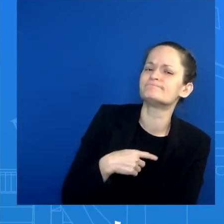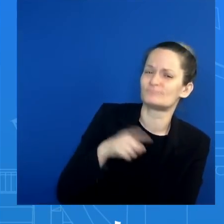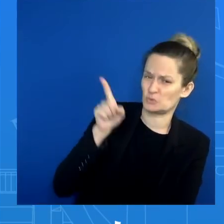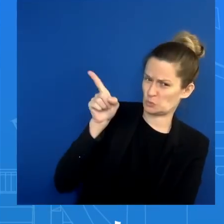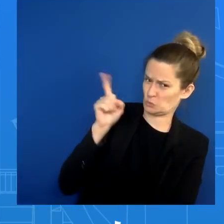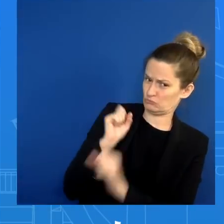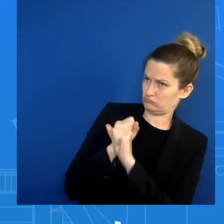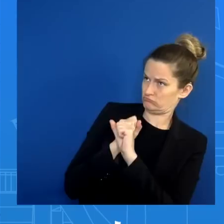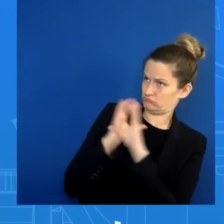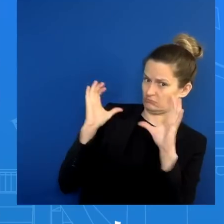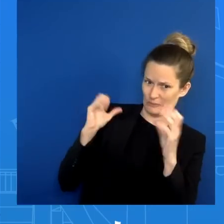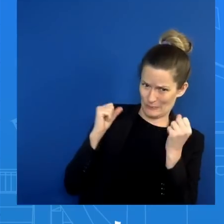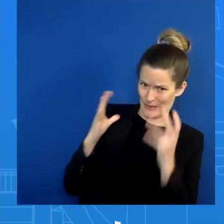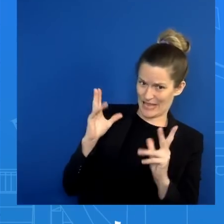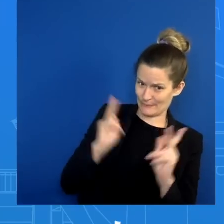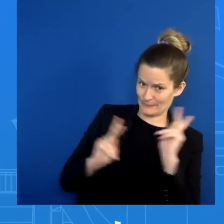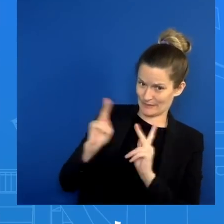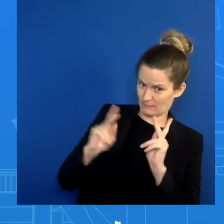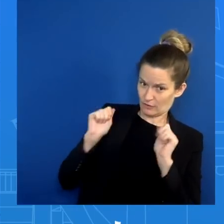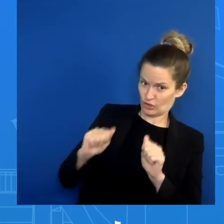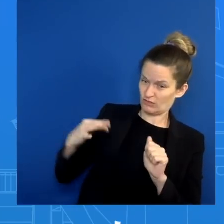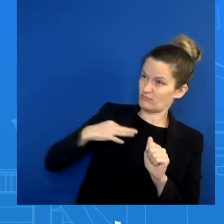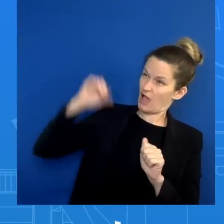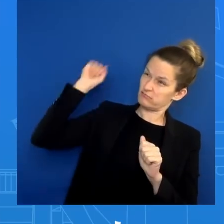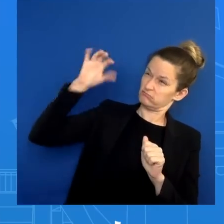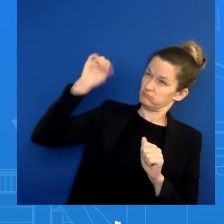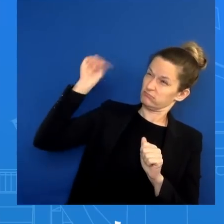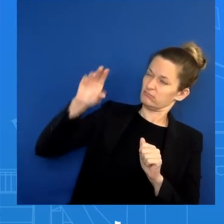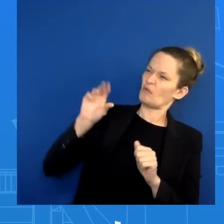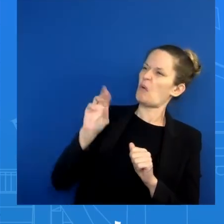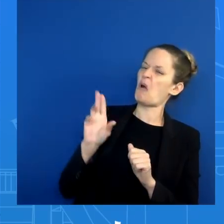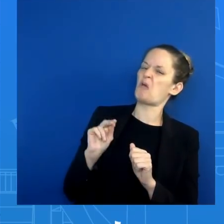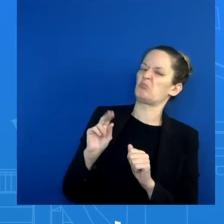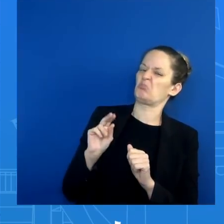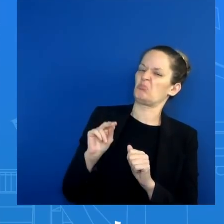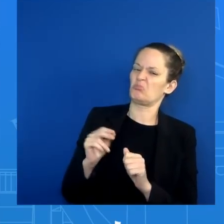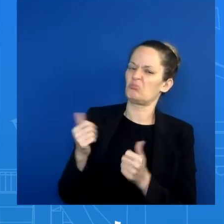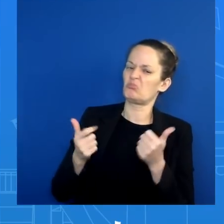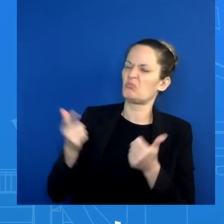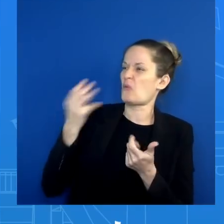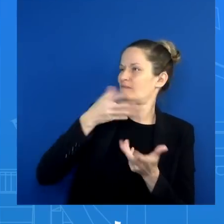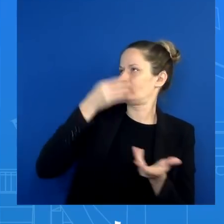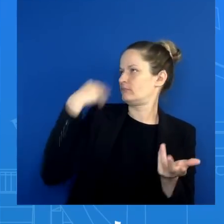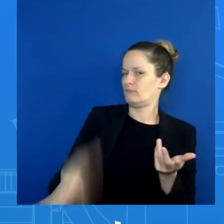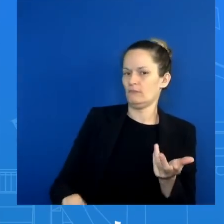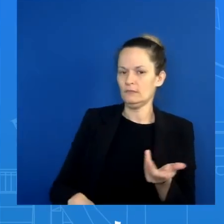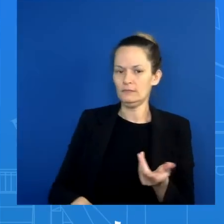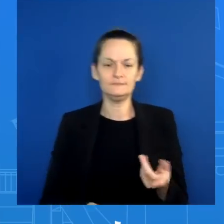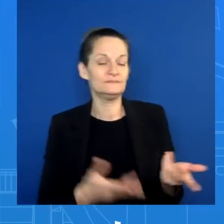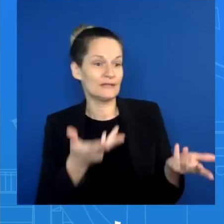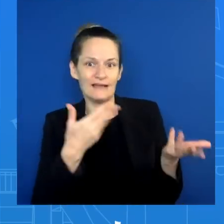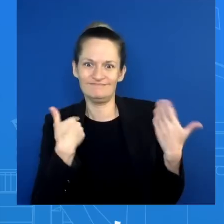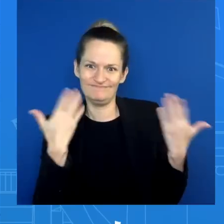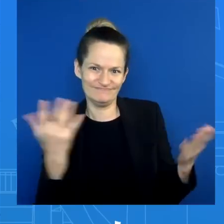Ms. Jean-Pierre: I mean, that's a hypothetical that I just don't know. The Press: I think it goes to the question of why you can't estimate the cost. Ms. Jean-Pierre: Right. We just I mean,